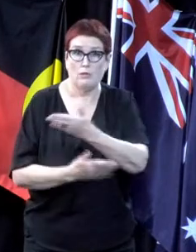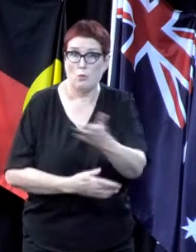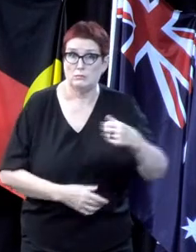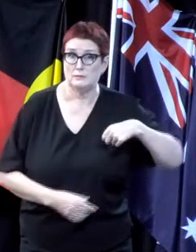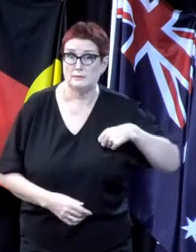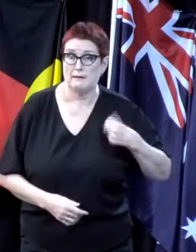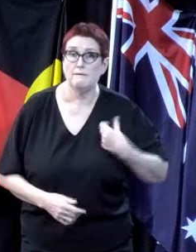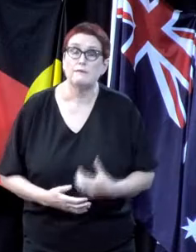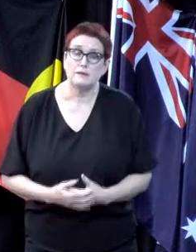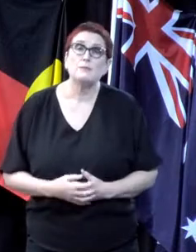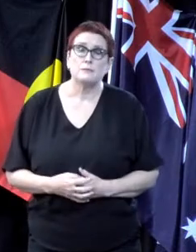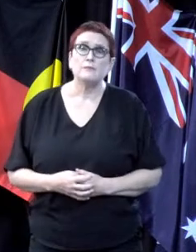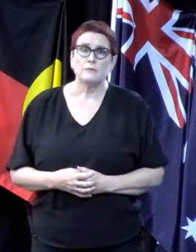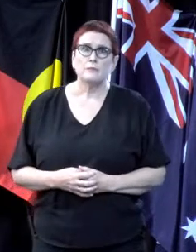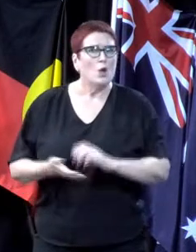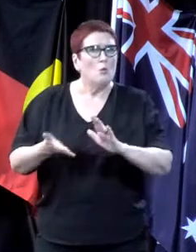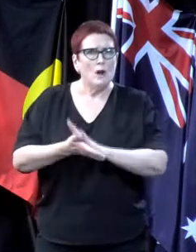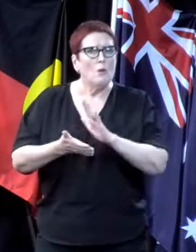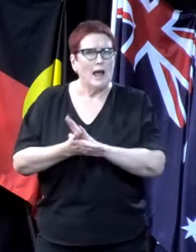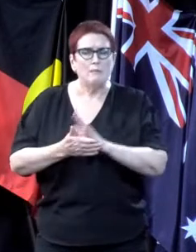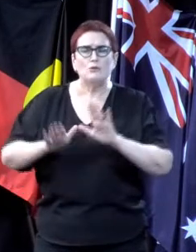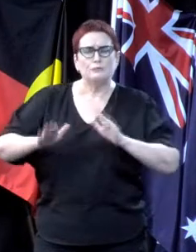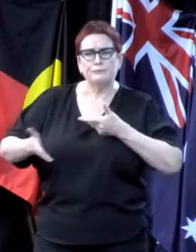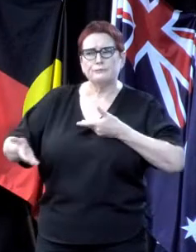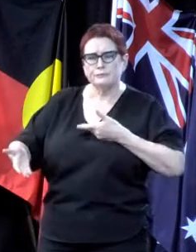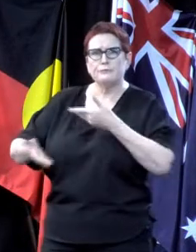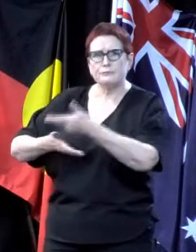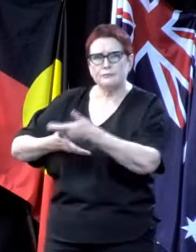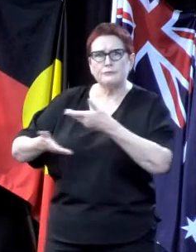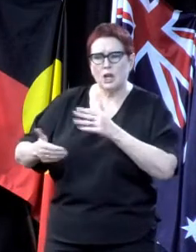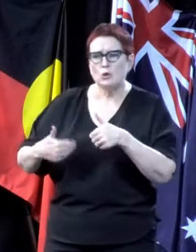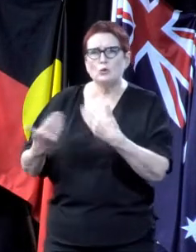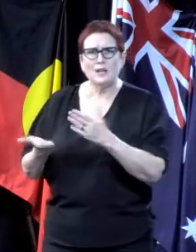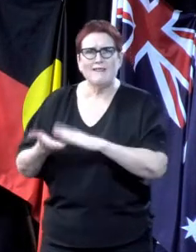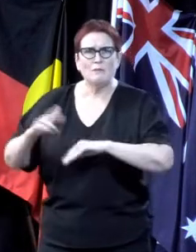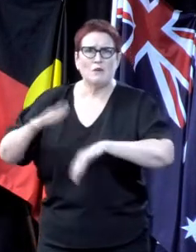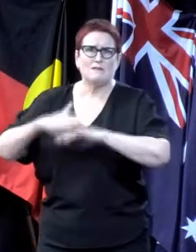And we're willing to sit in that space to ensure that people were confident with the decisions being made